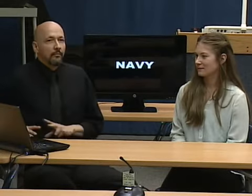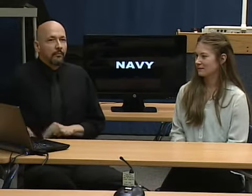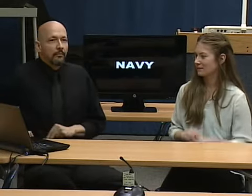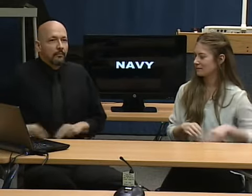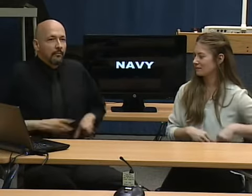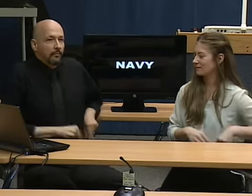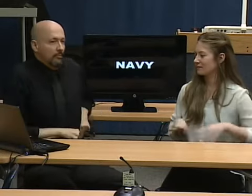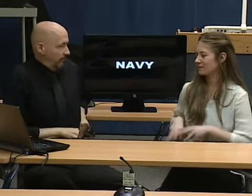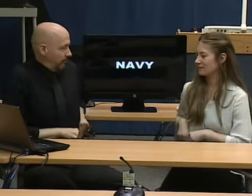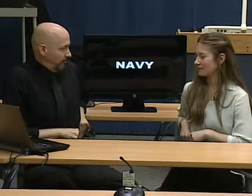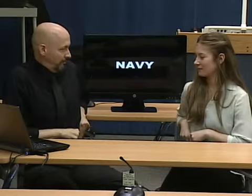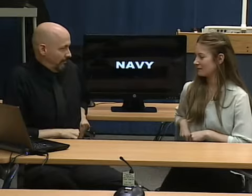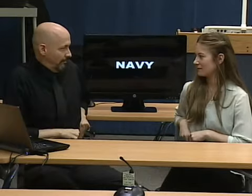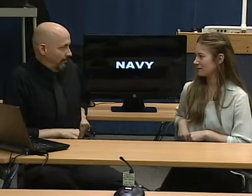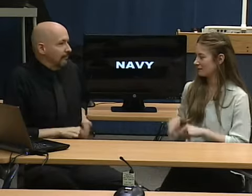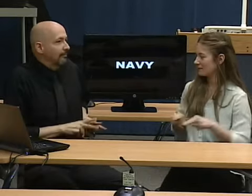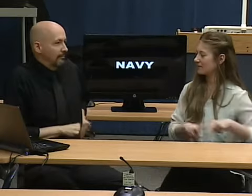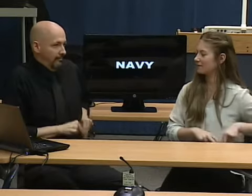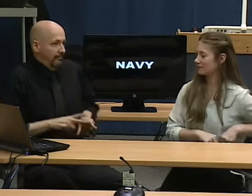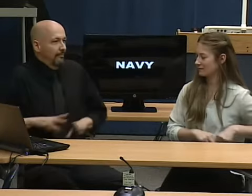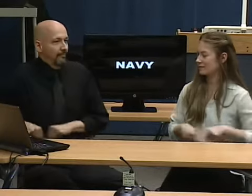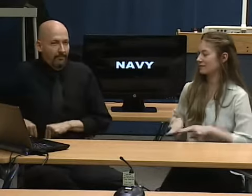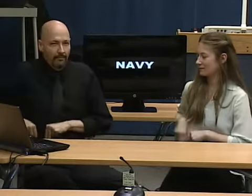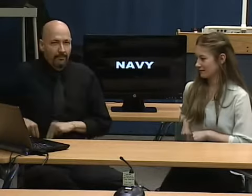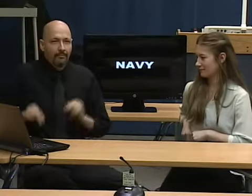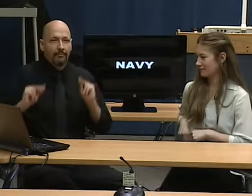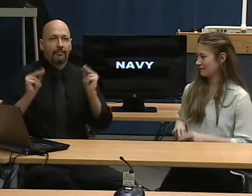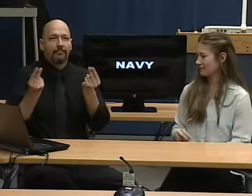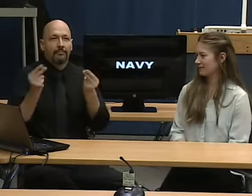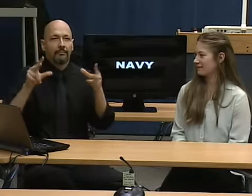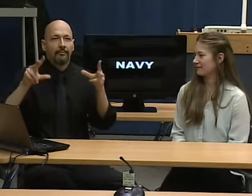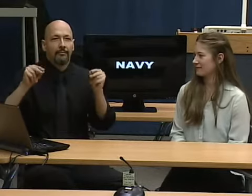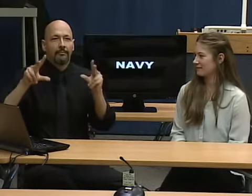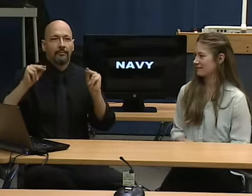Navy. Use this handshape.